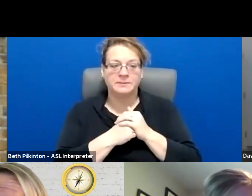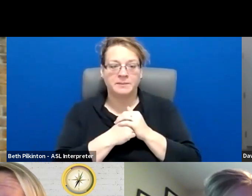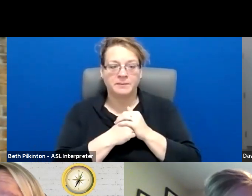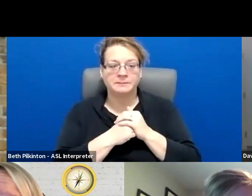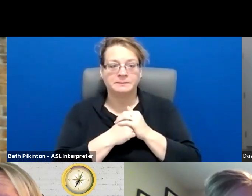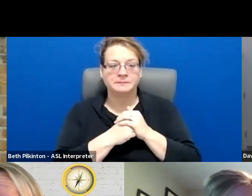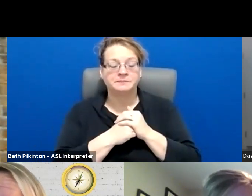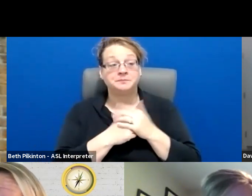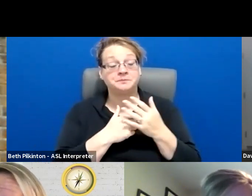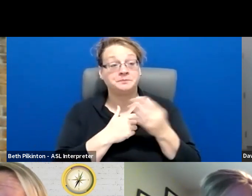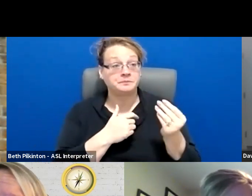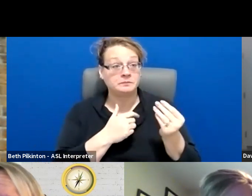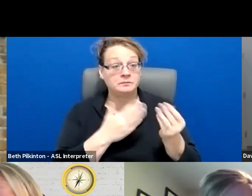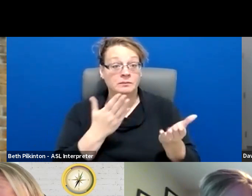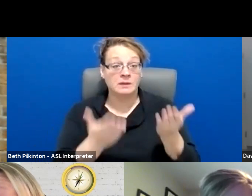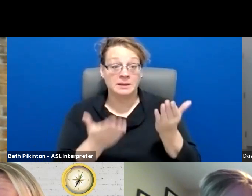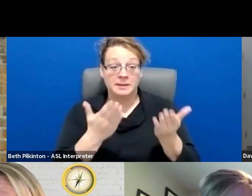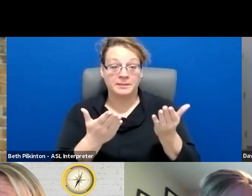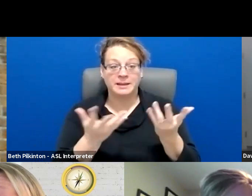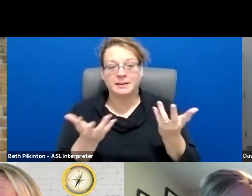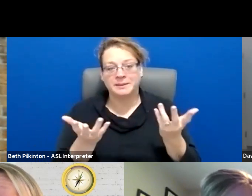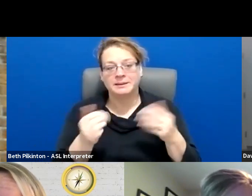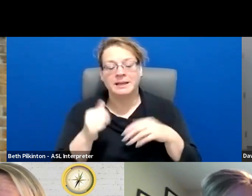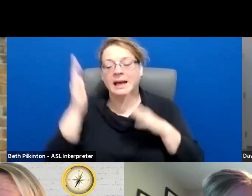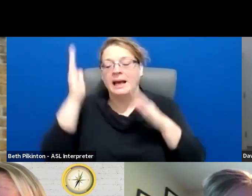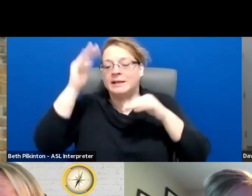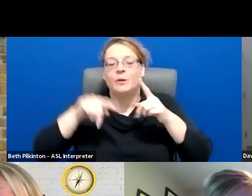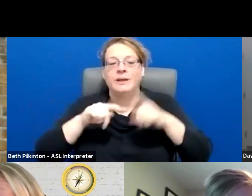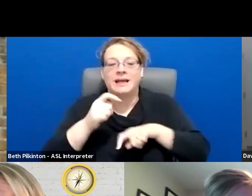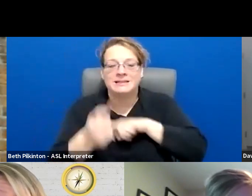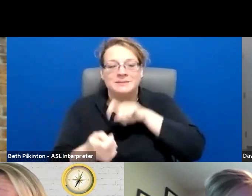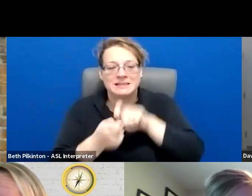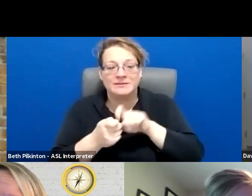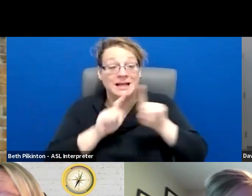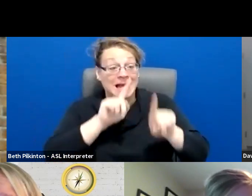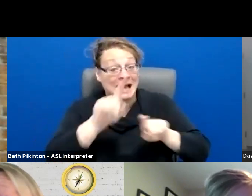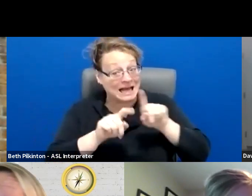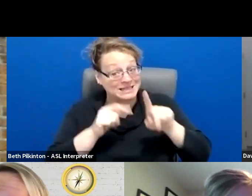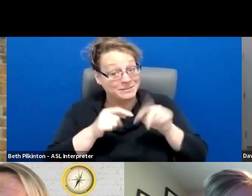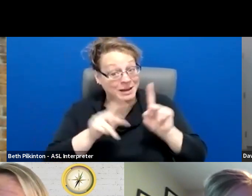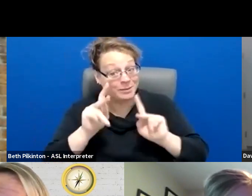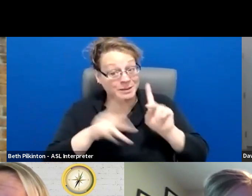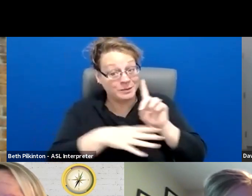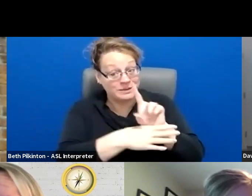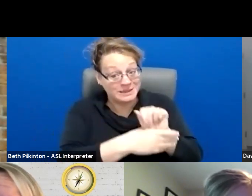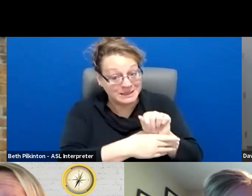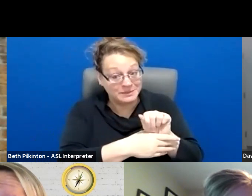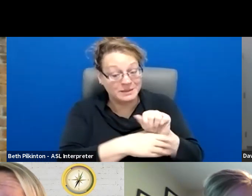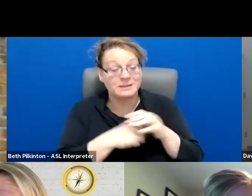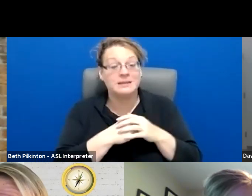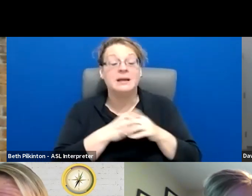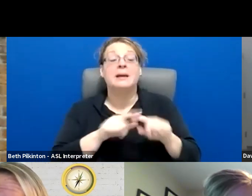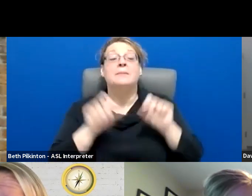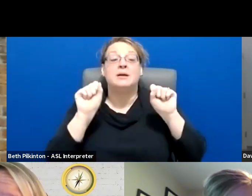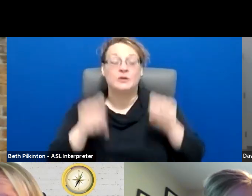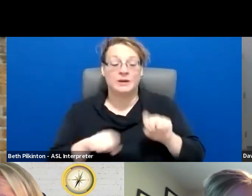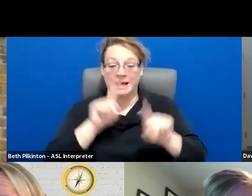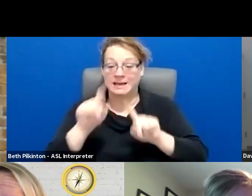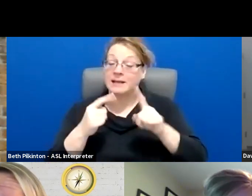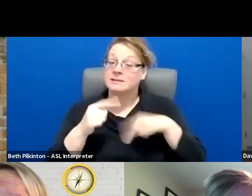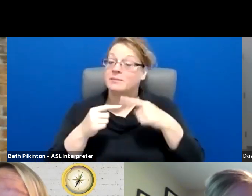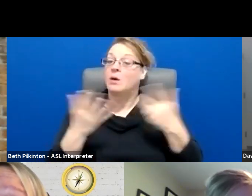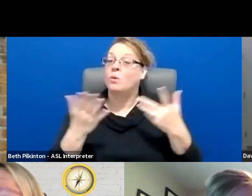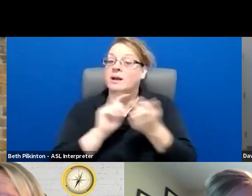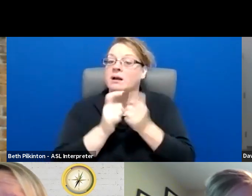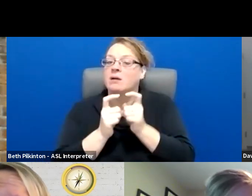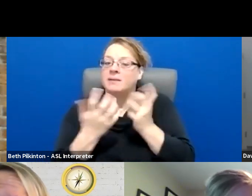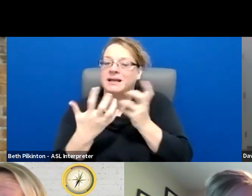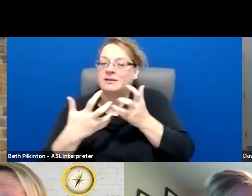And to make it as accessible as possible for all kinds of different disabilities.